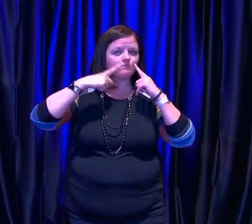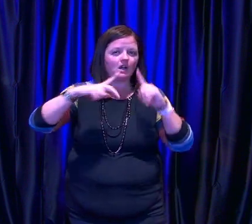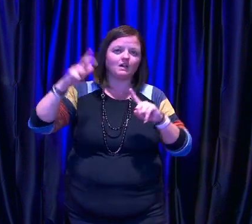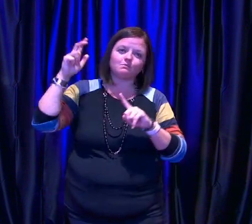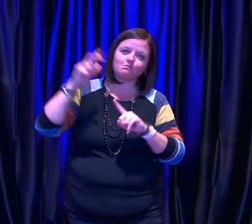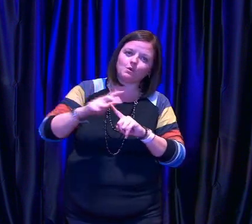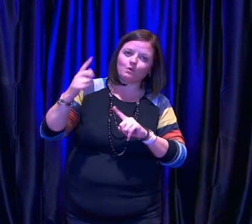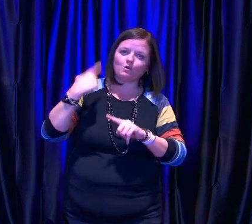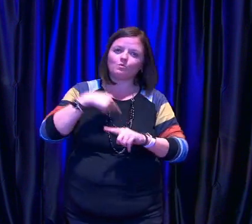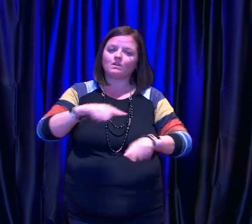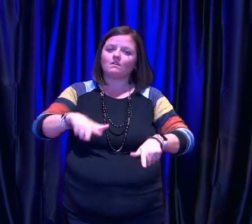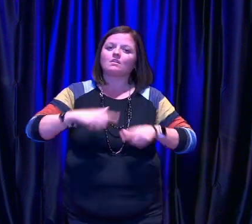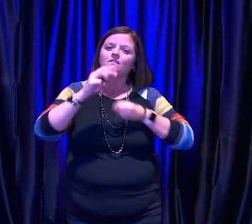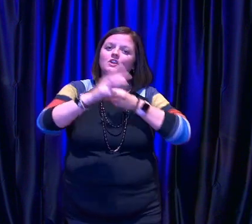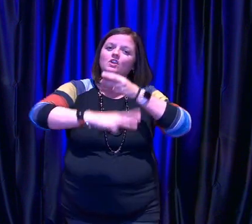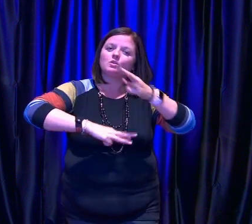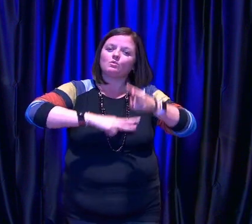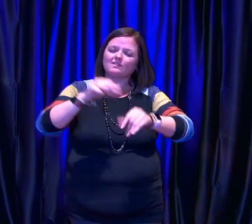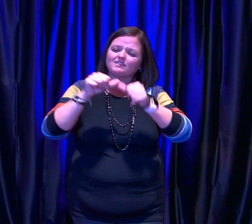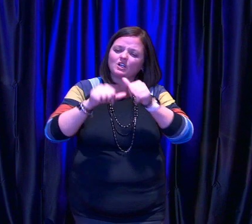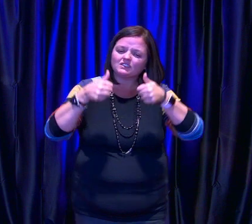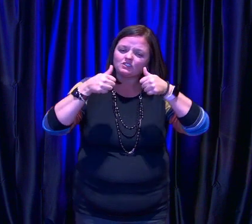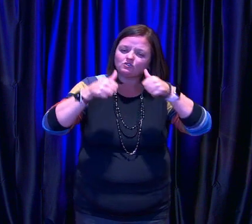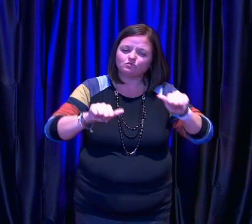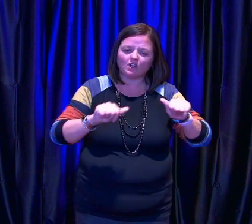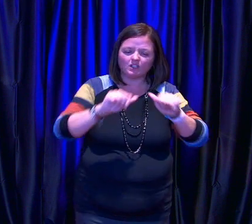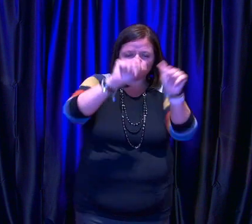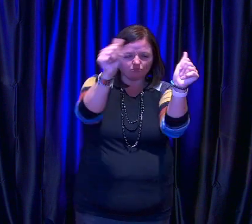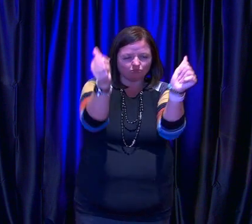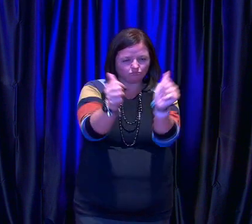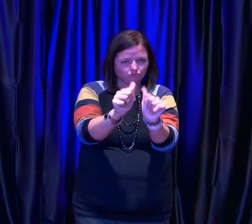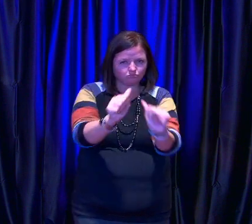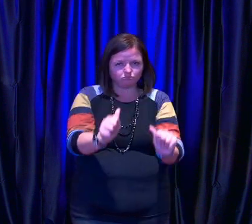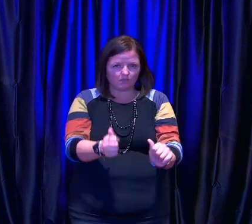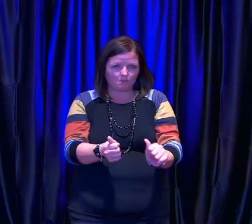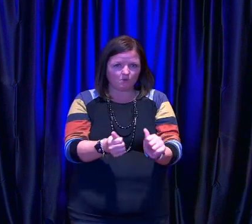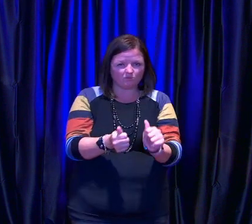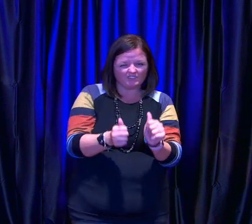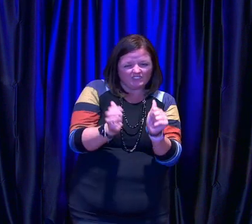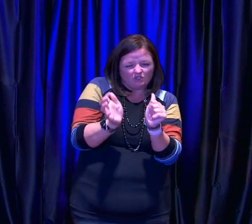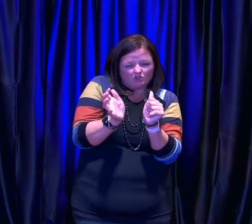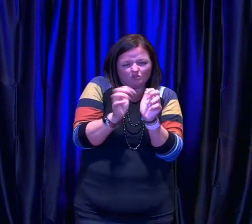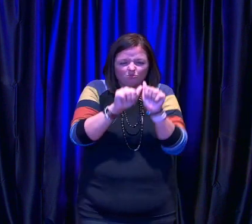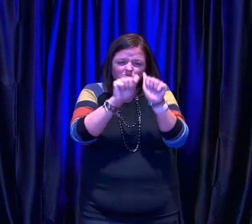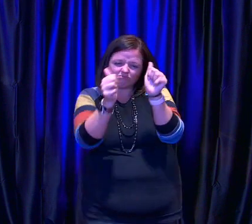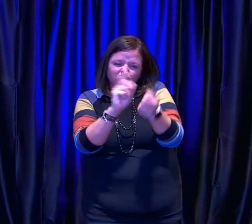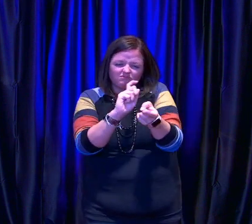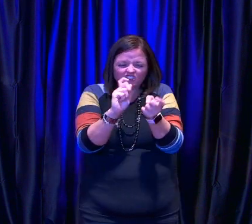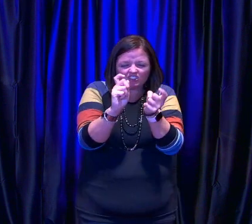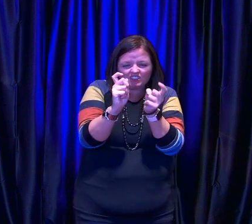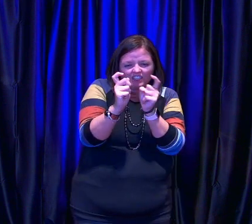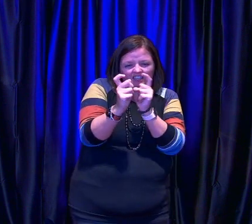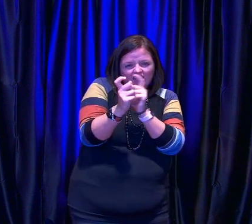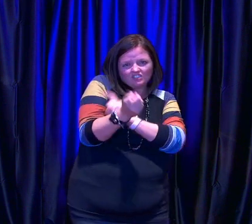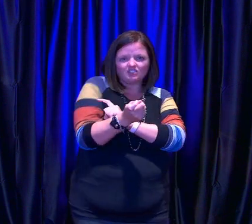is constantly trying to remold us trying to squeeze us into the value structure